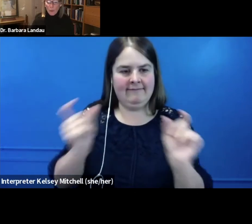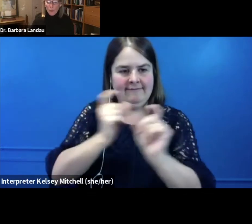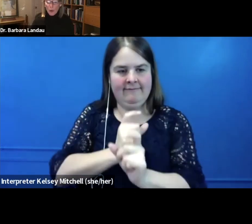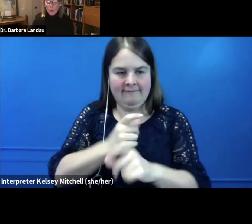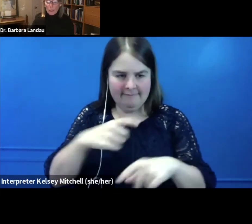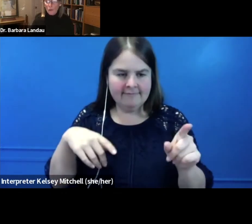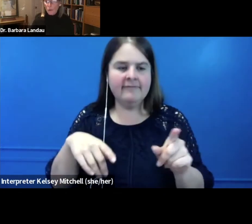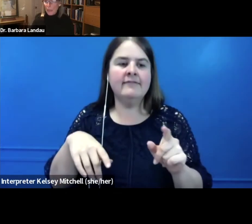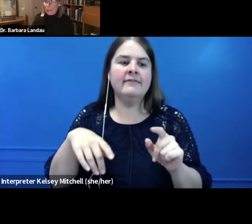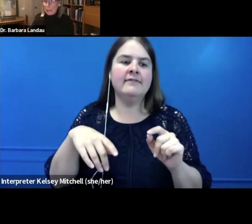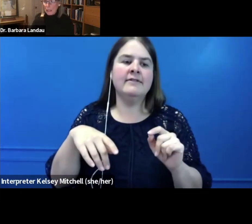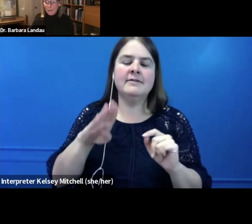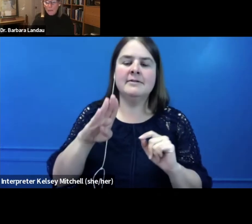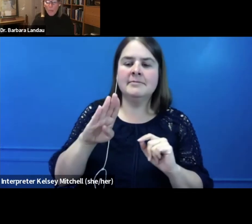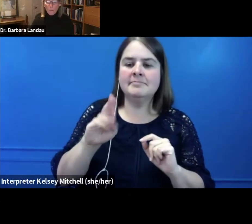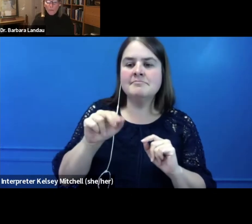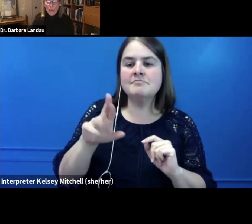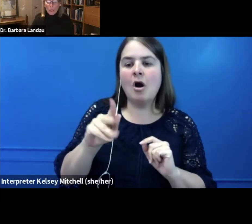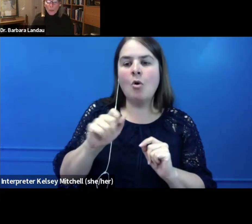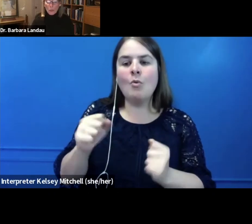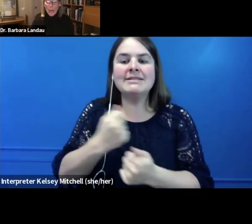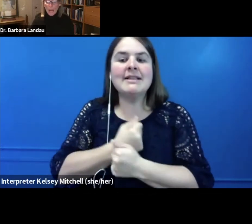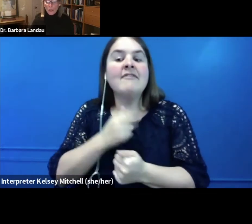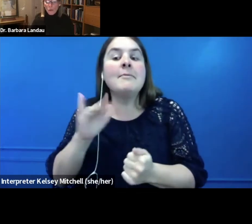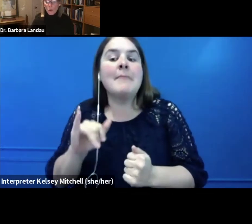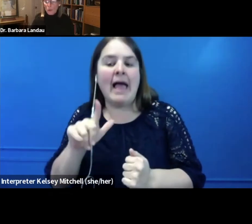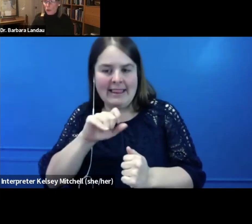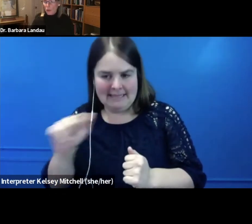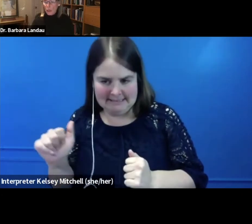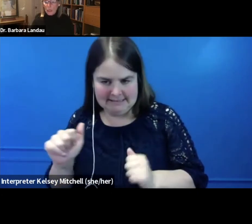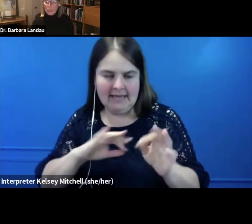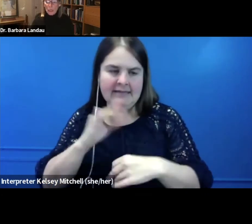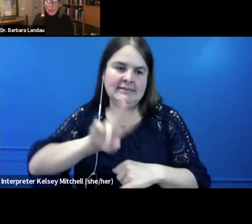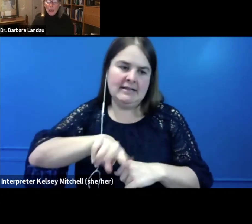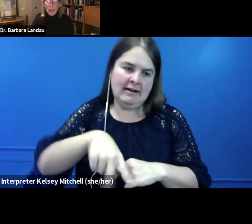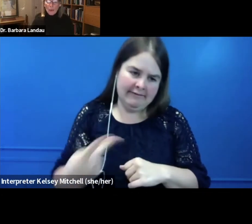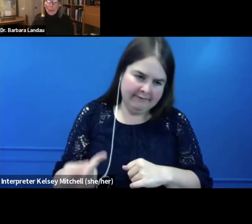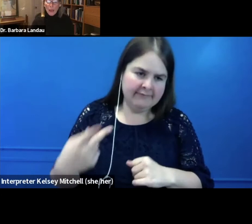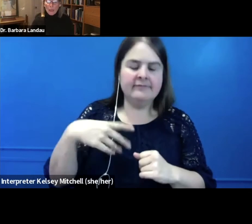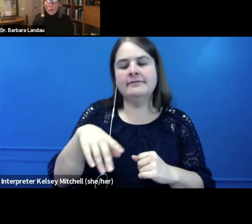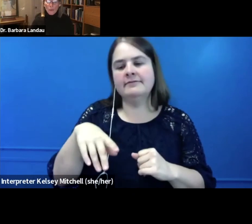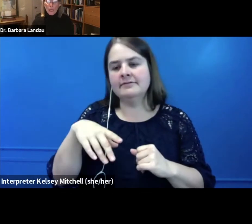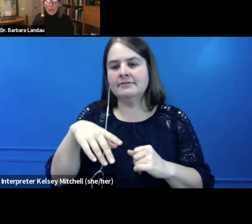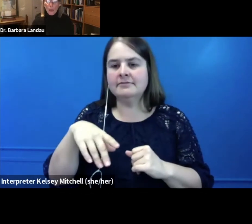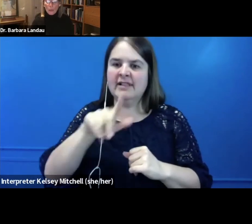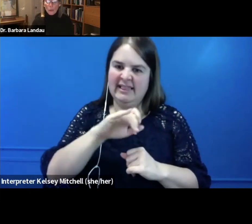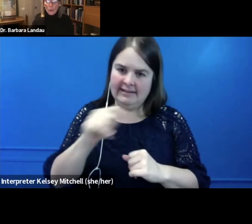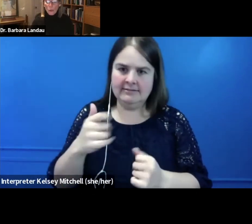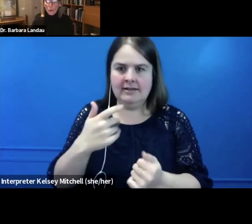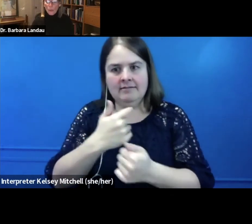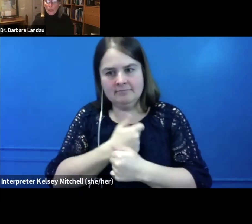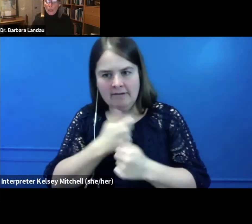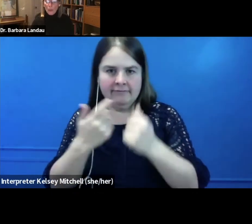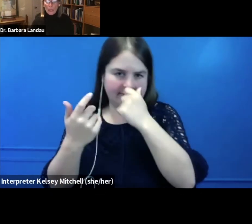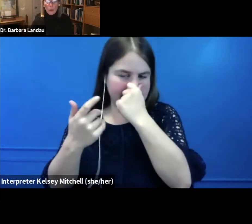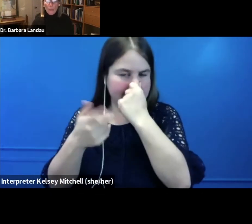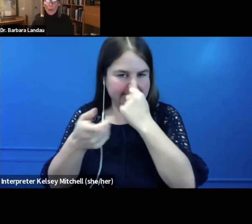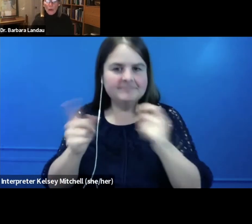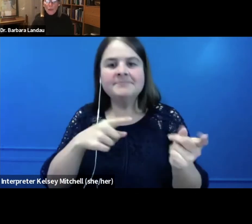bart was loved by lisa as opposed to action verbs which are very easy and there's evidence from ken